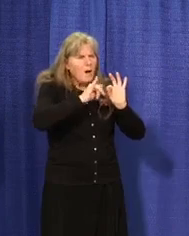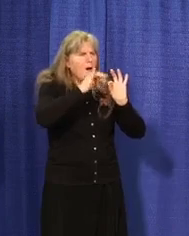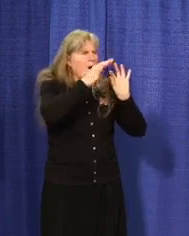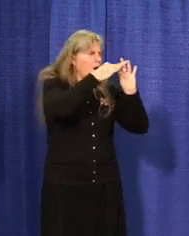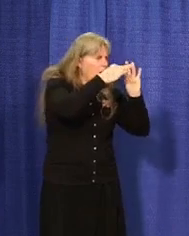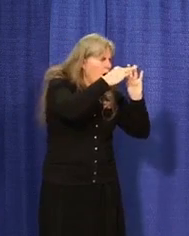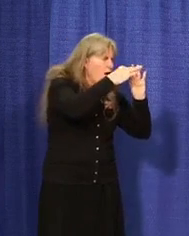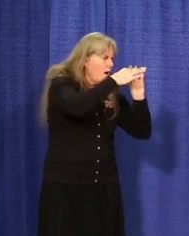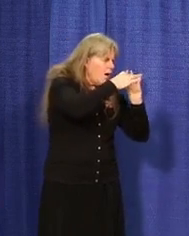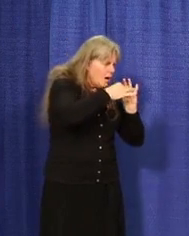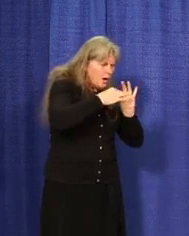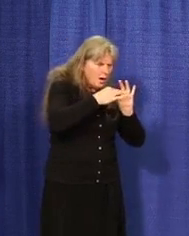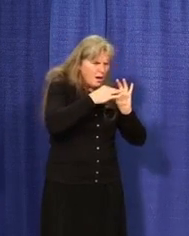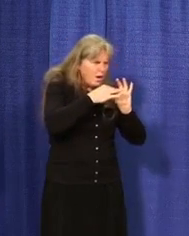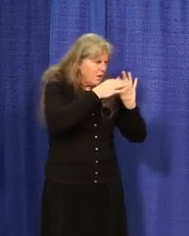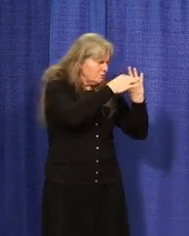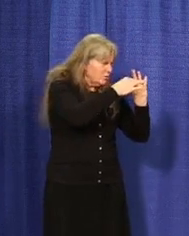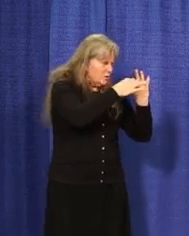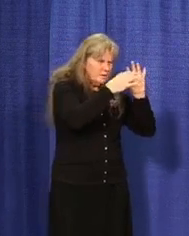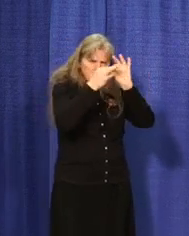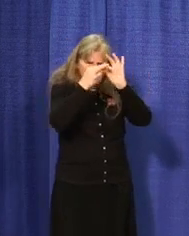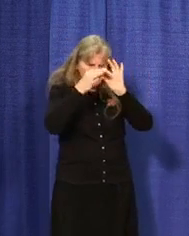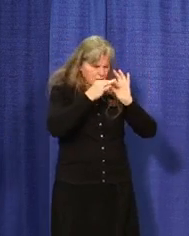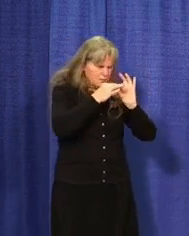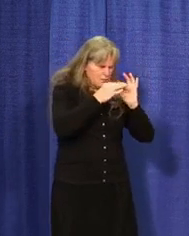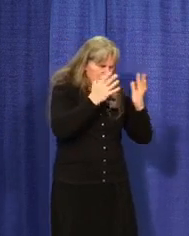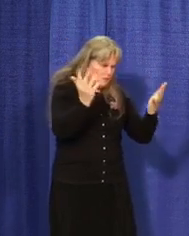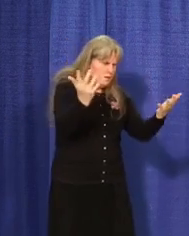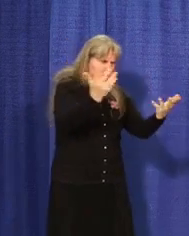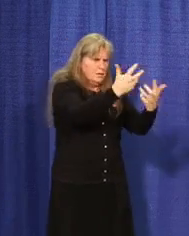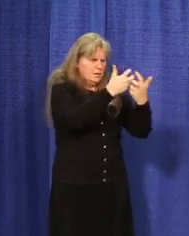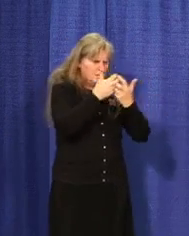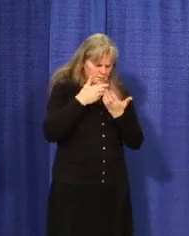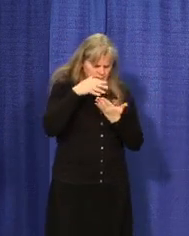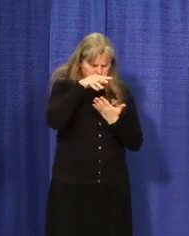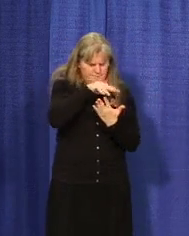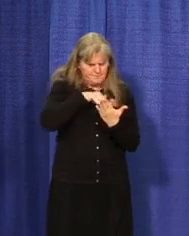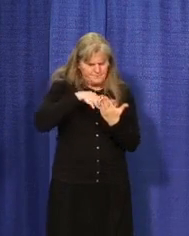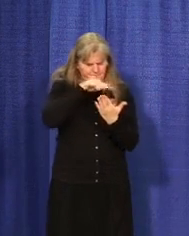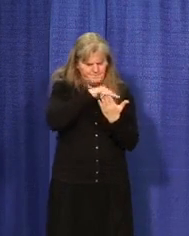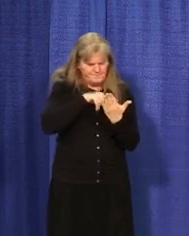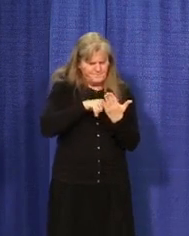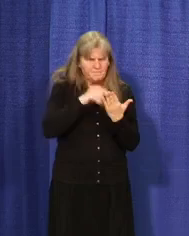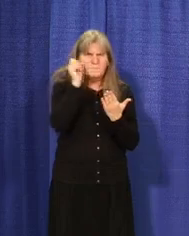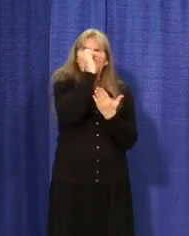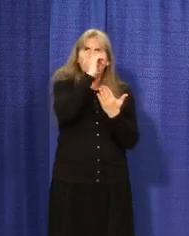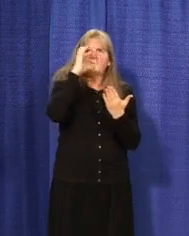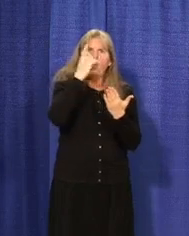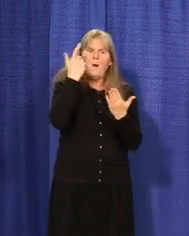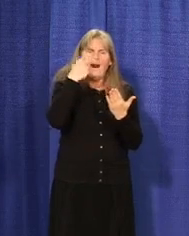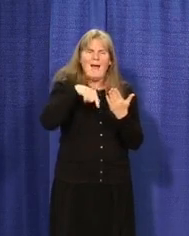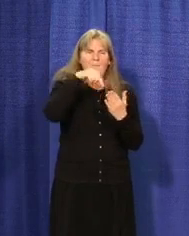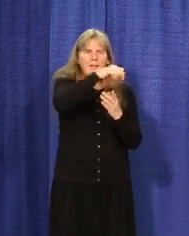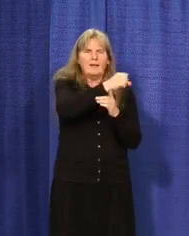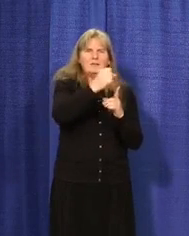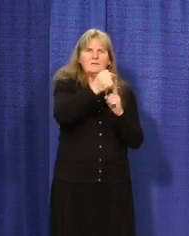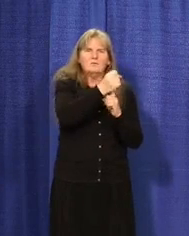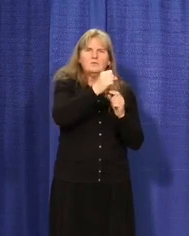one-story with another. Then really building a picture of what is actually going on, to